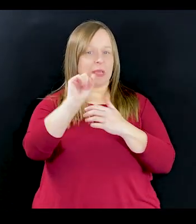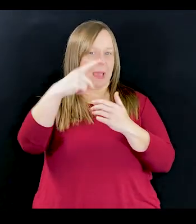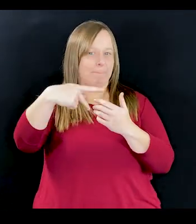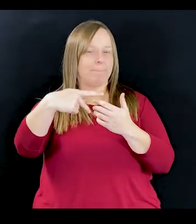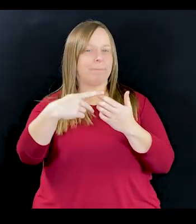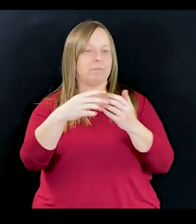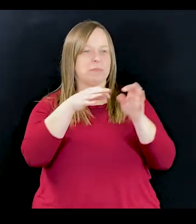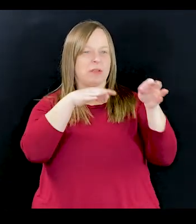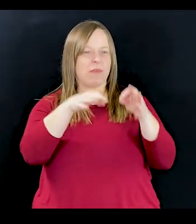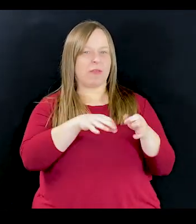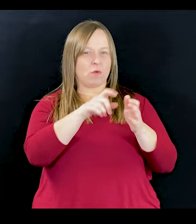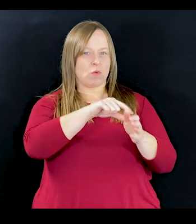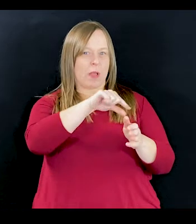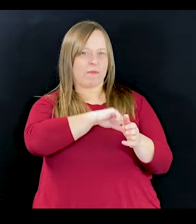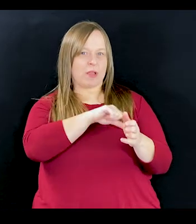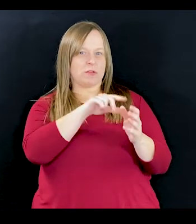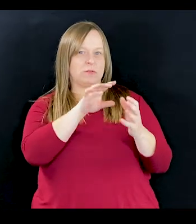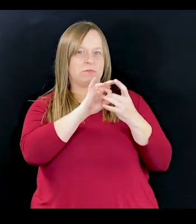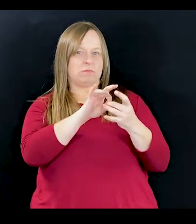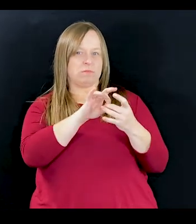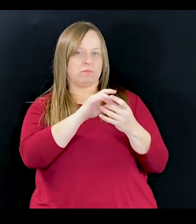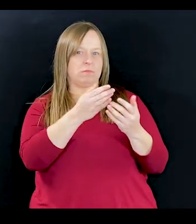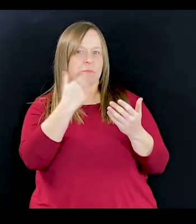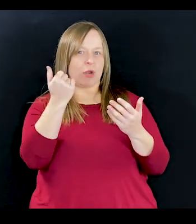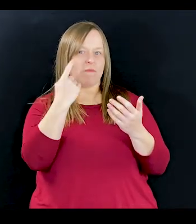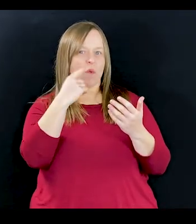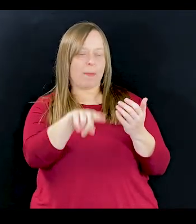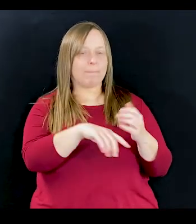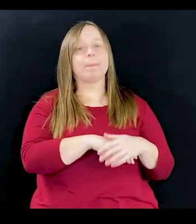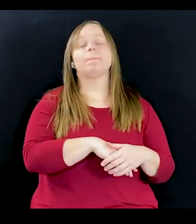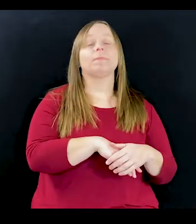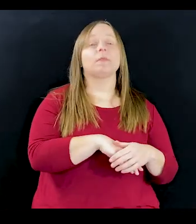define those qualifications or eligibility requirements a bit further.